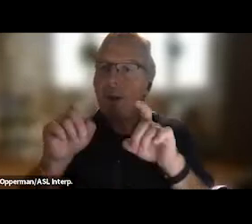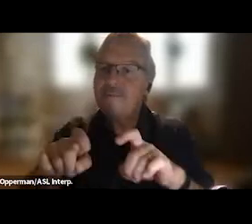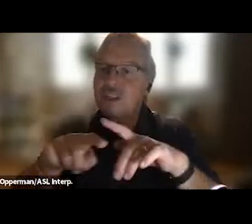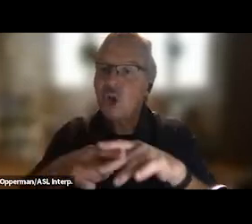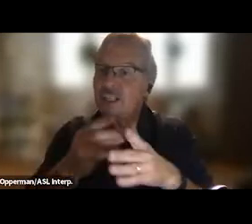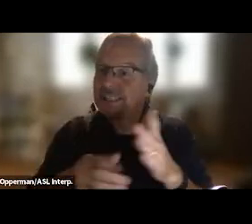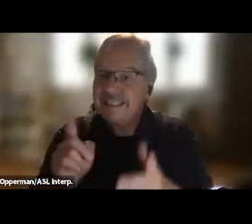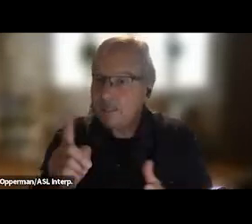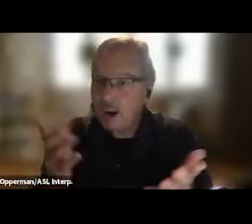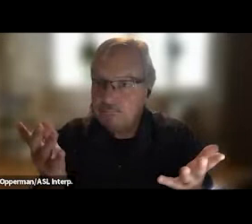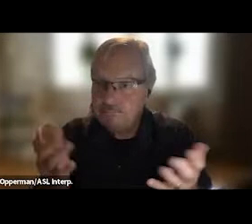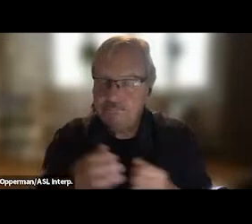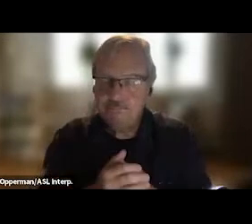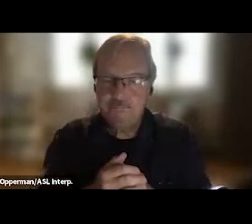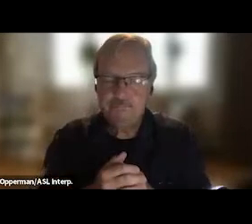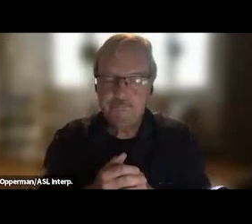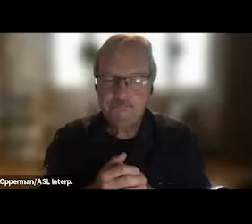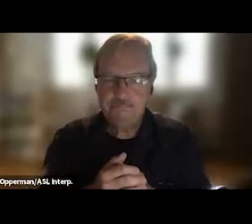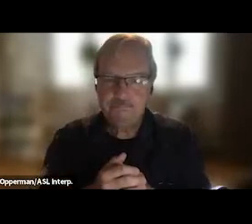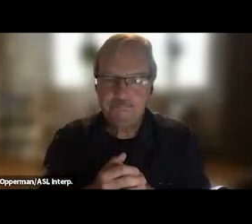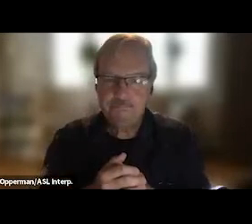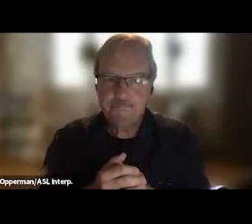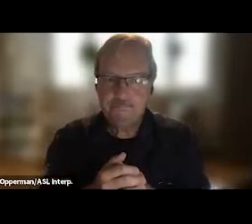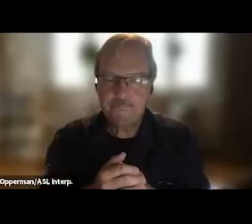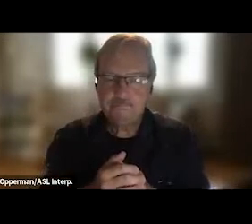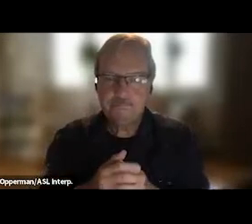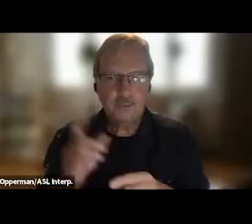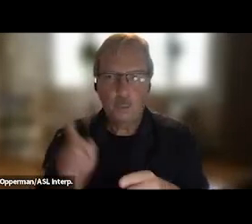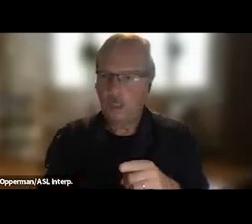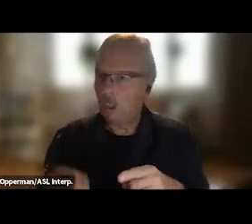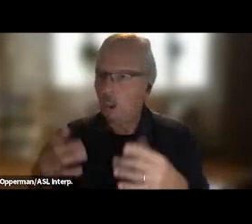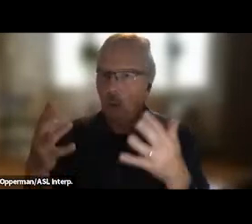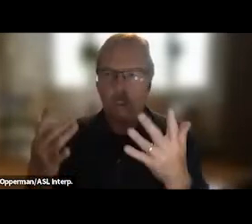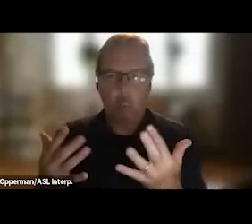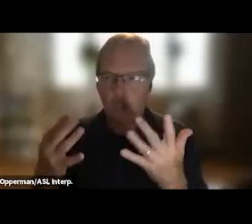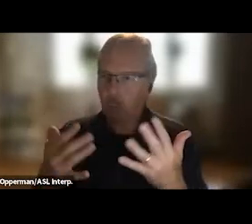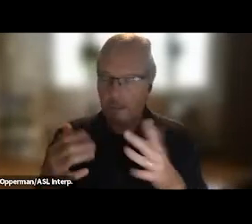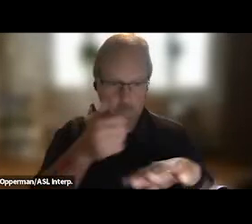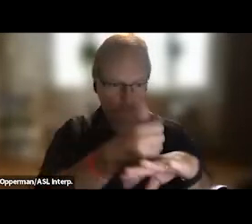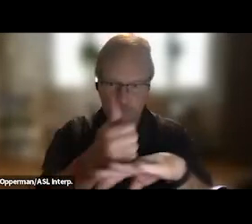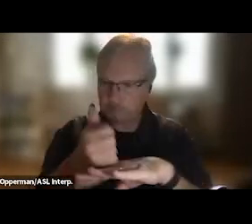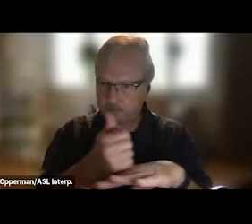We could not wait until we had everything in place. And what we learned is,